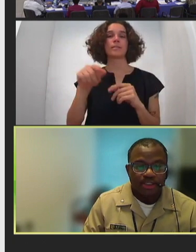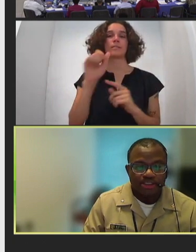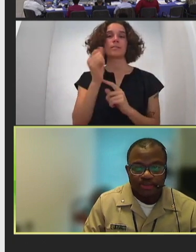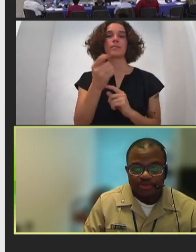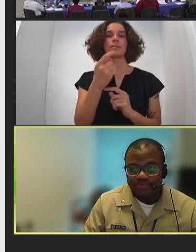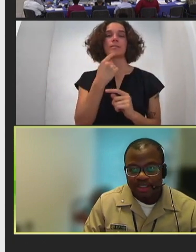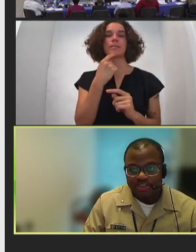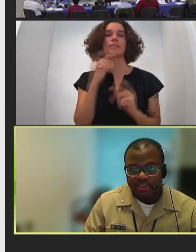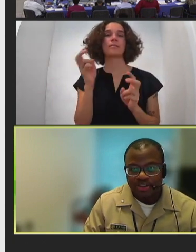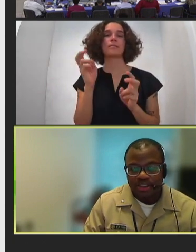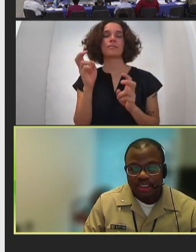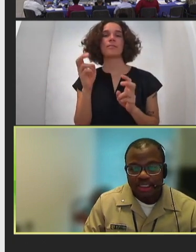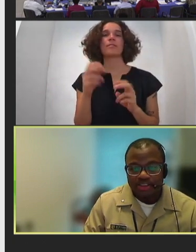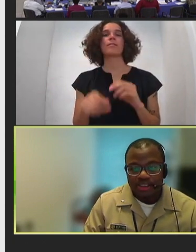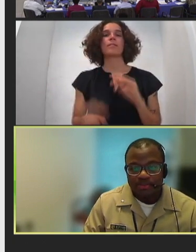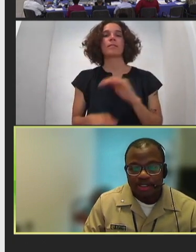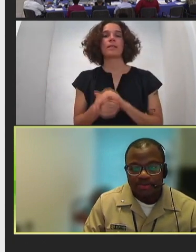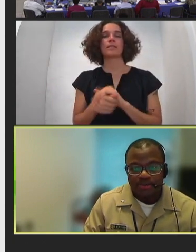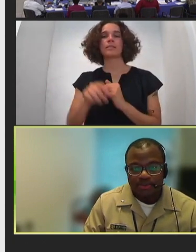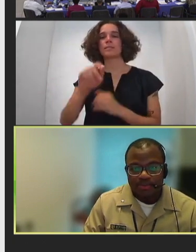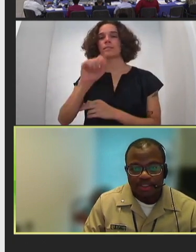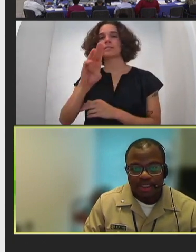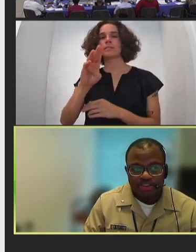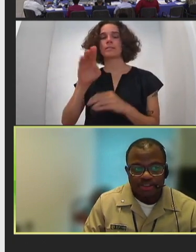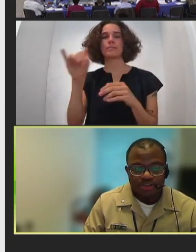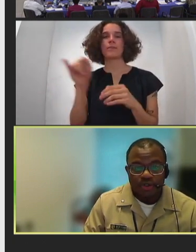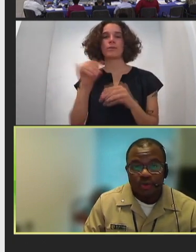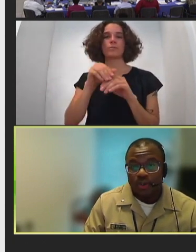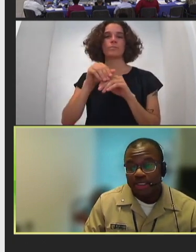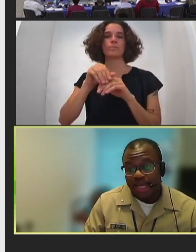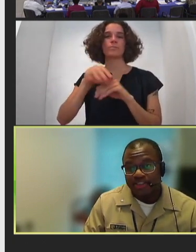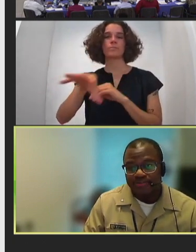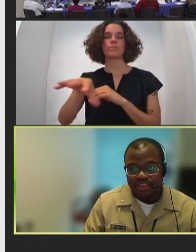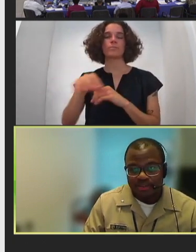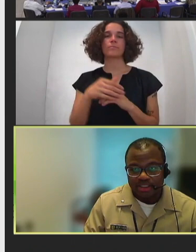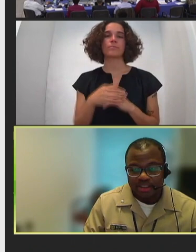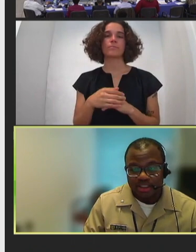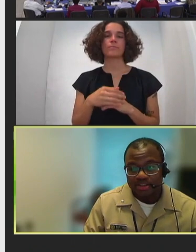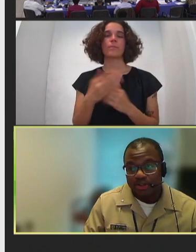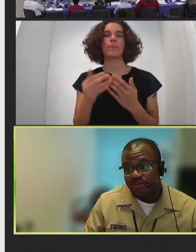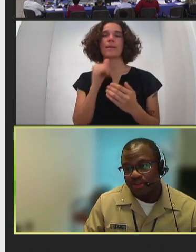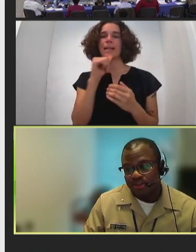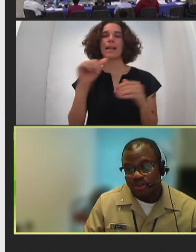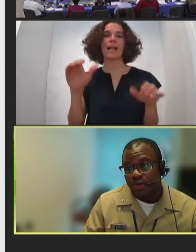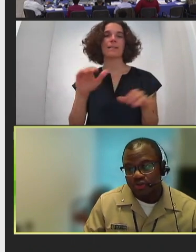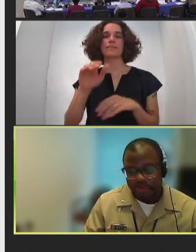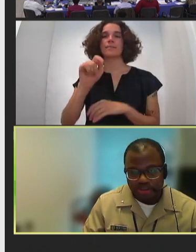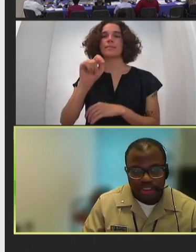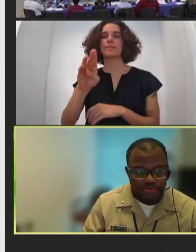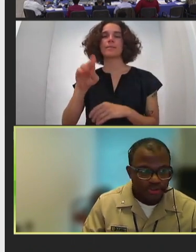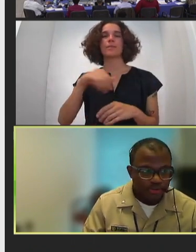TB infection in some other publications, or inactive TB is often -- is also another term